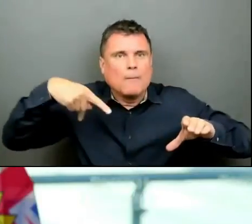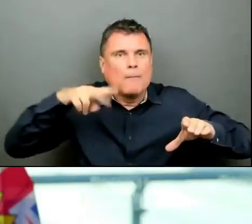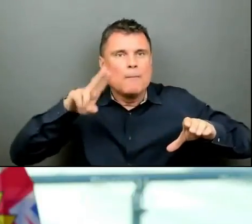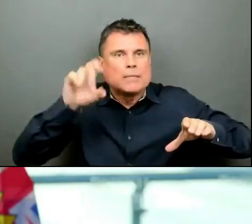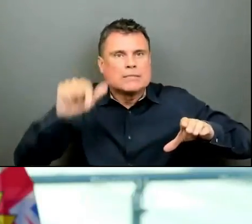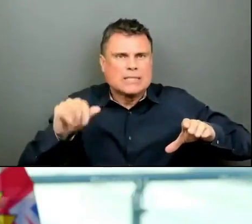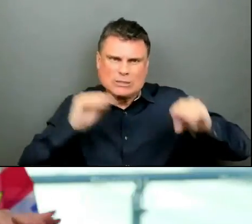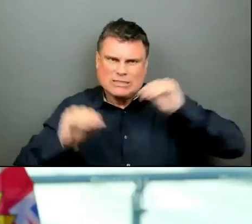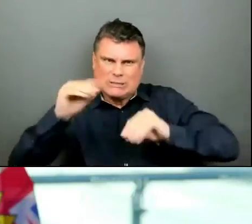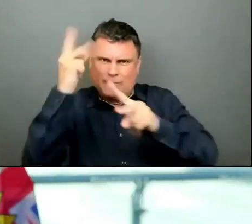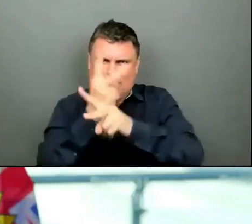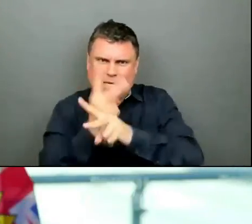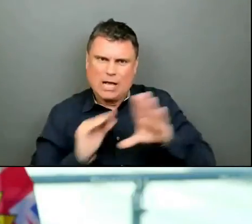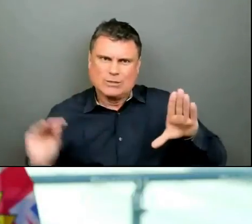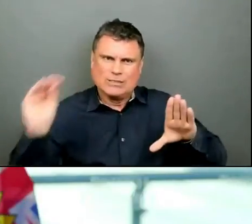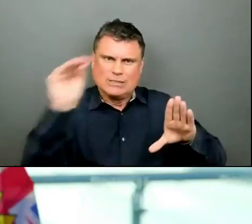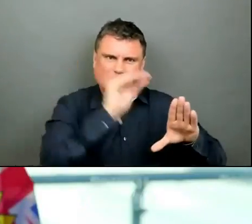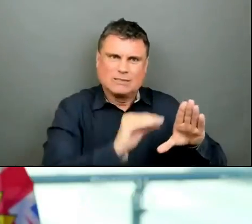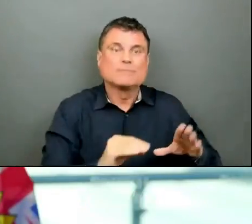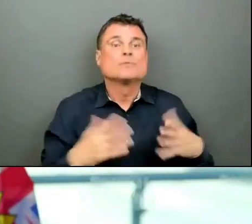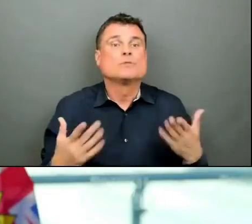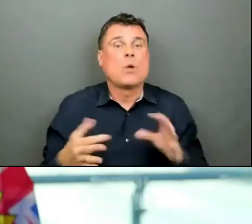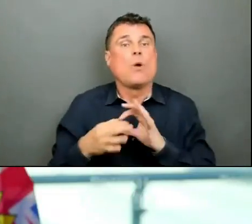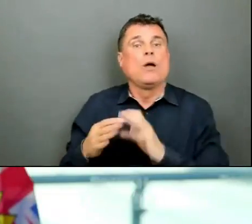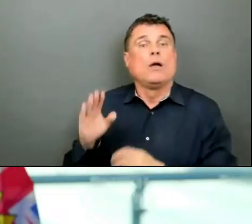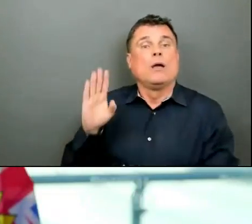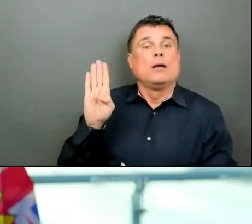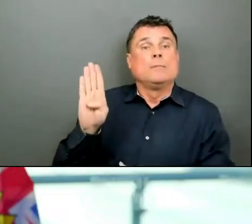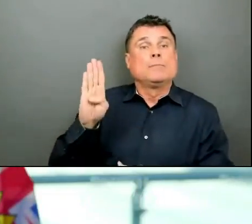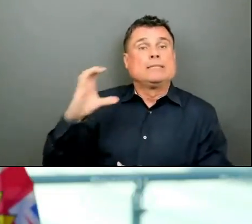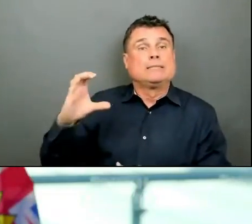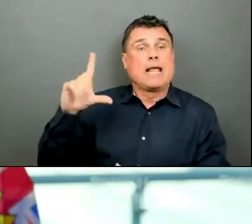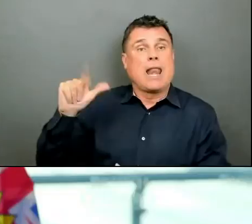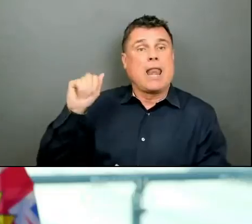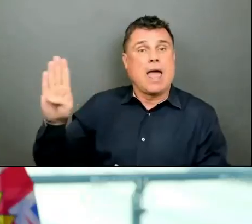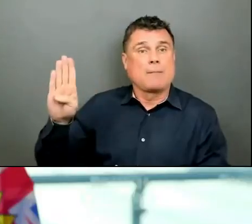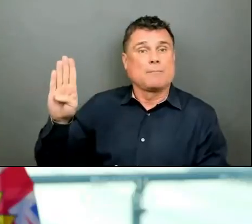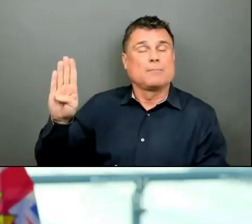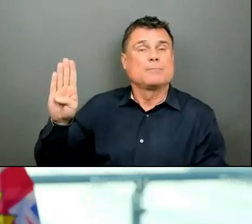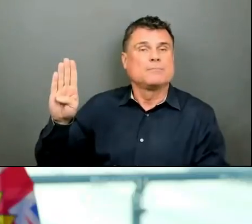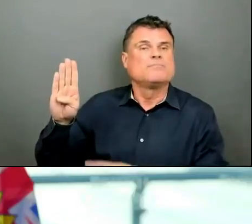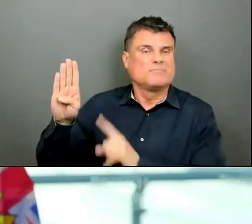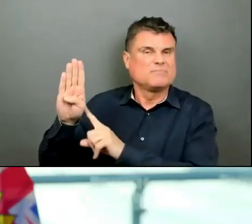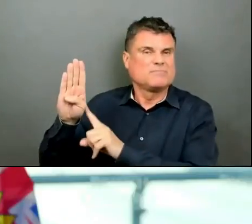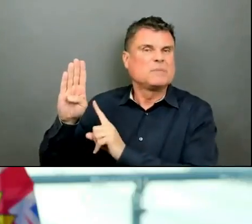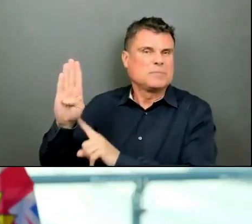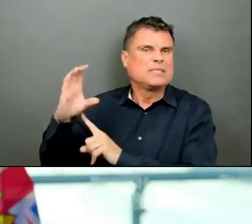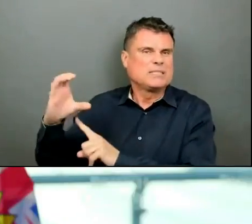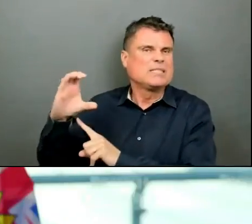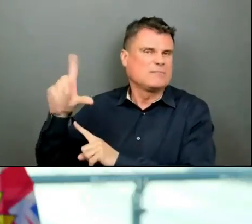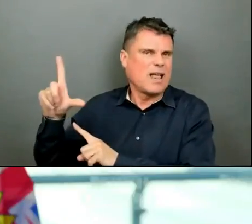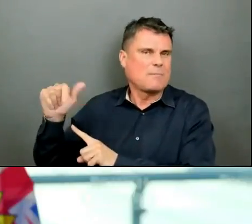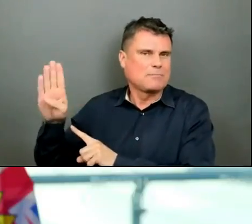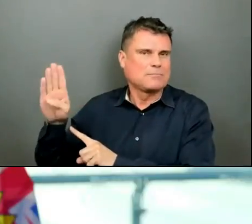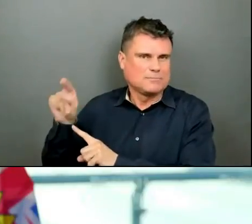with the B BC lab as the laboratory, the reference laboratory for this. And doctor medical Mel is working